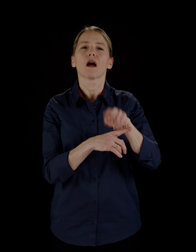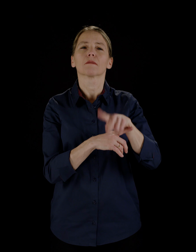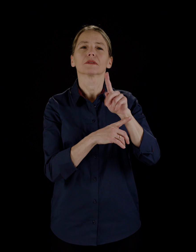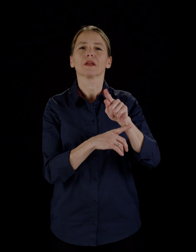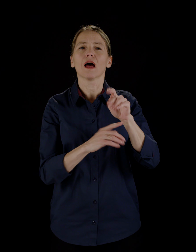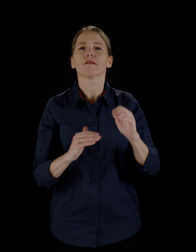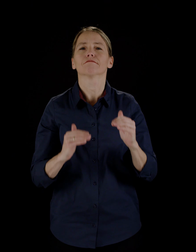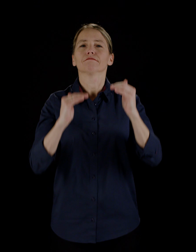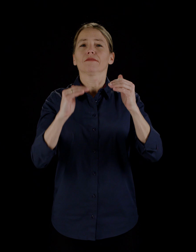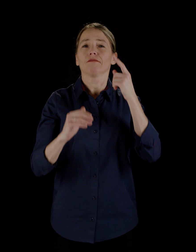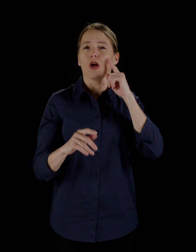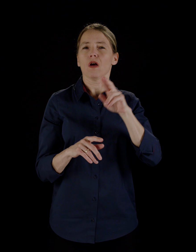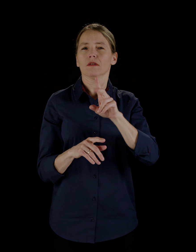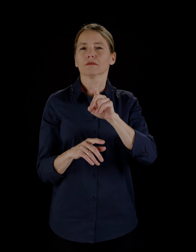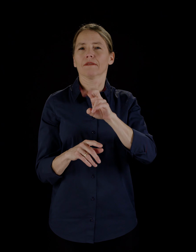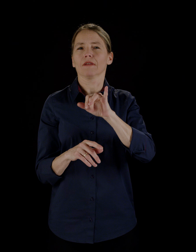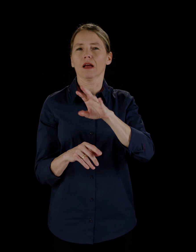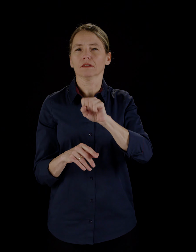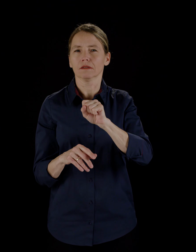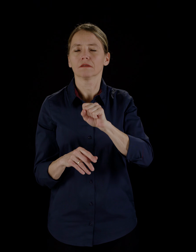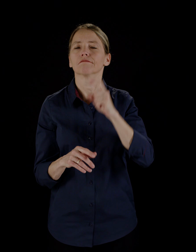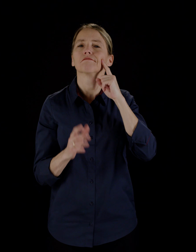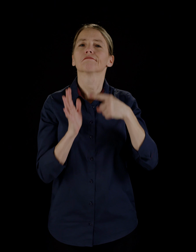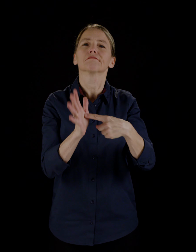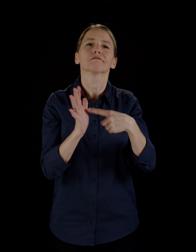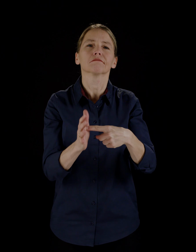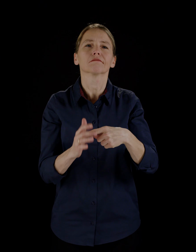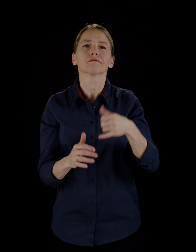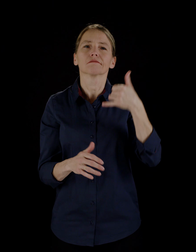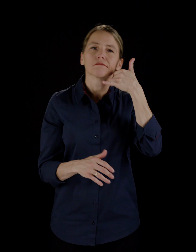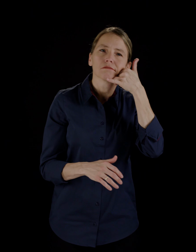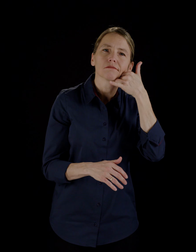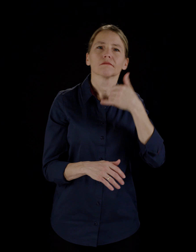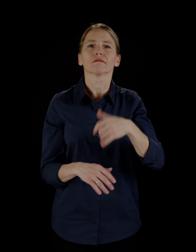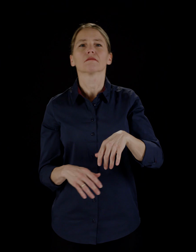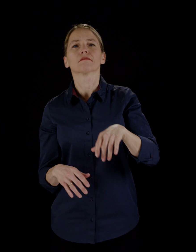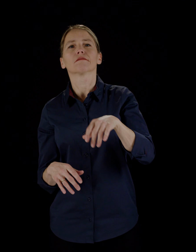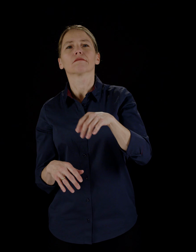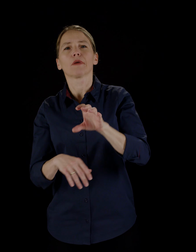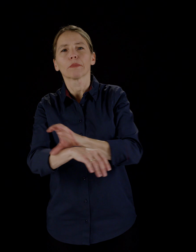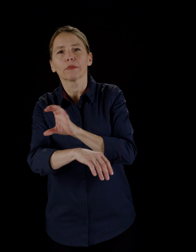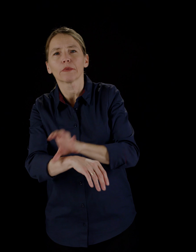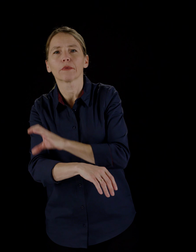Updates for devices, for example cell phones, computer operating systems, and connected